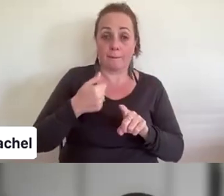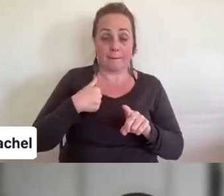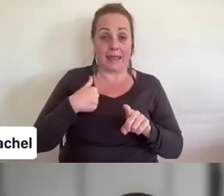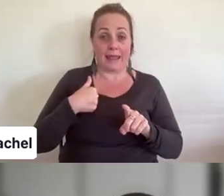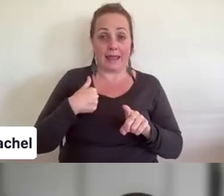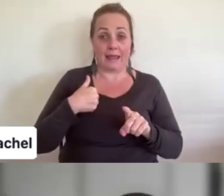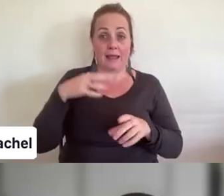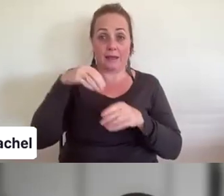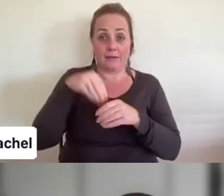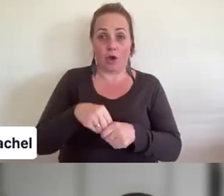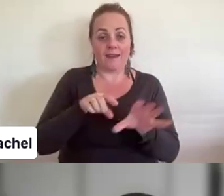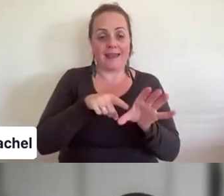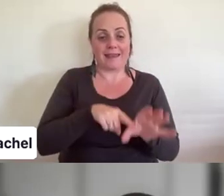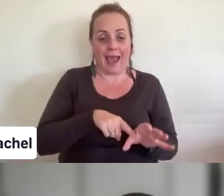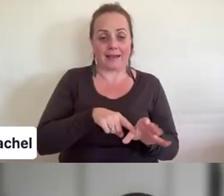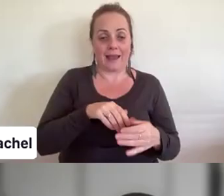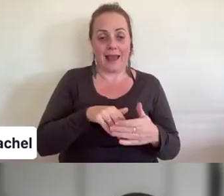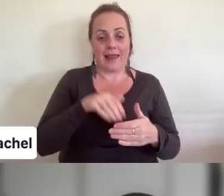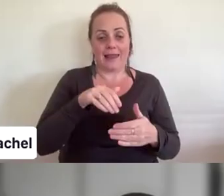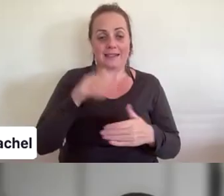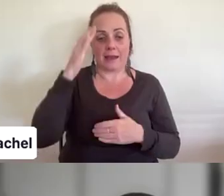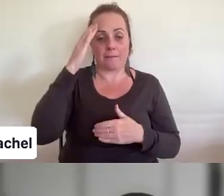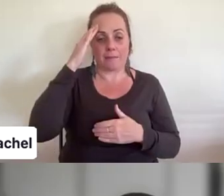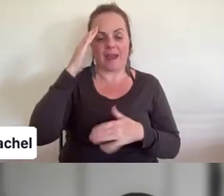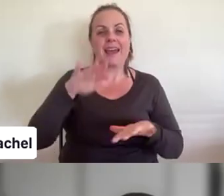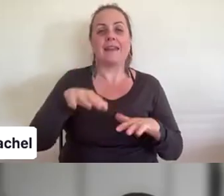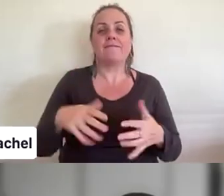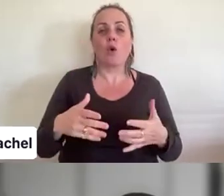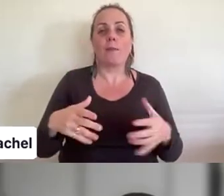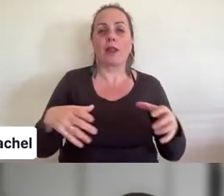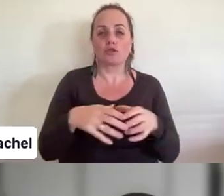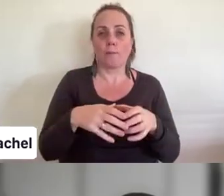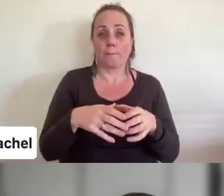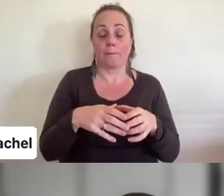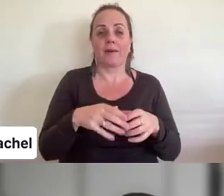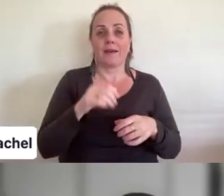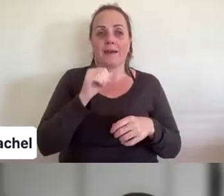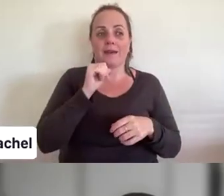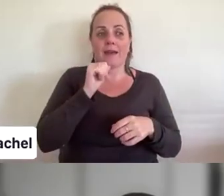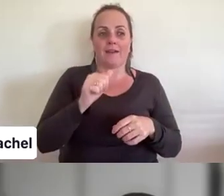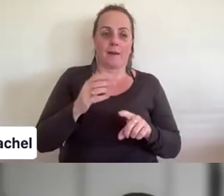the young elected members informal group, because that's just if you're elected before you're 40,